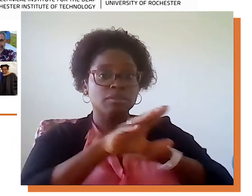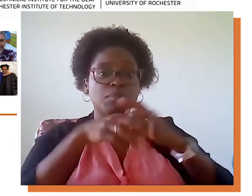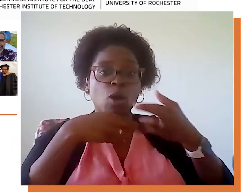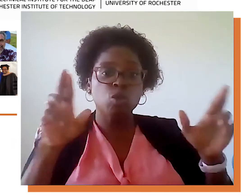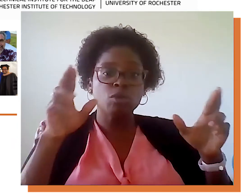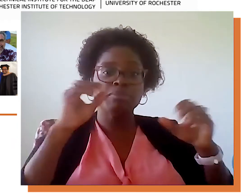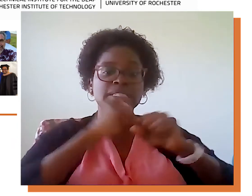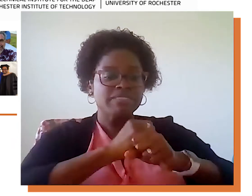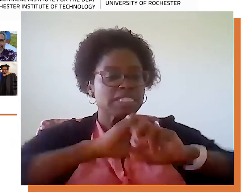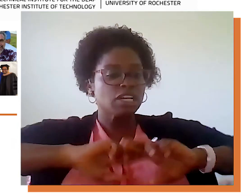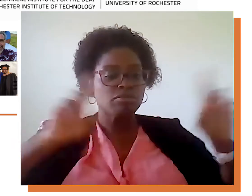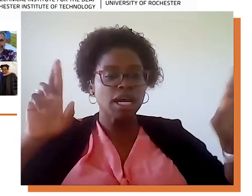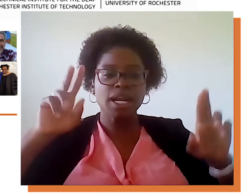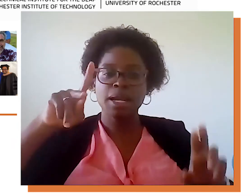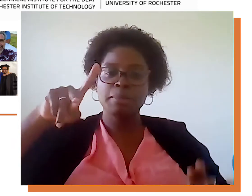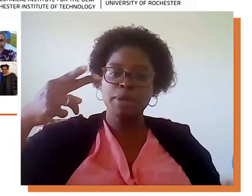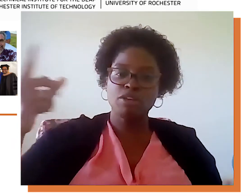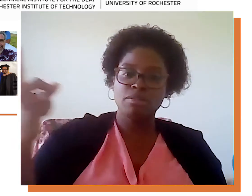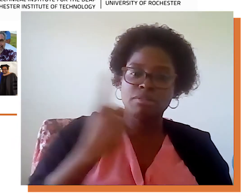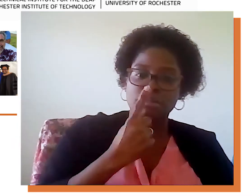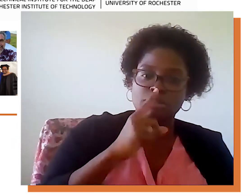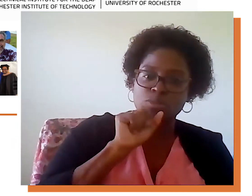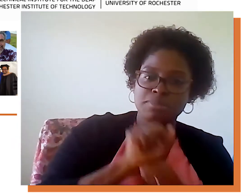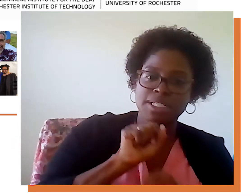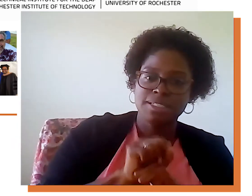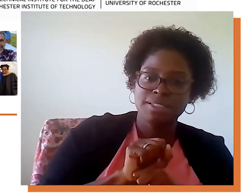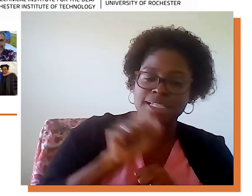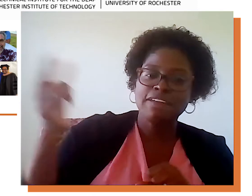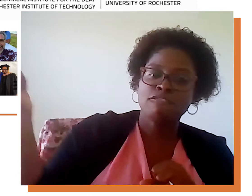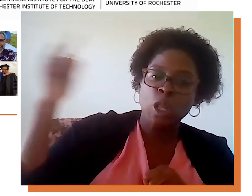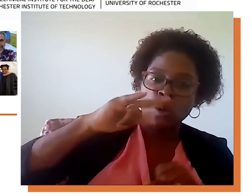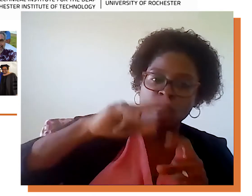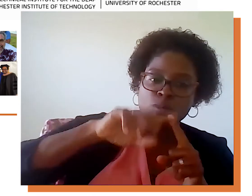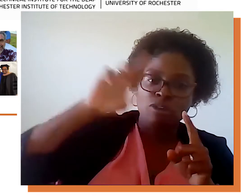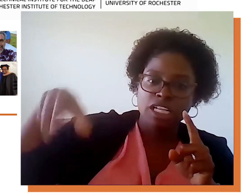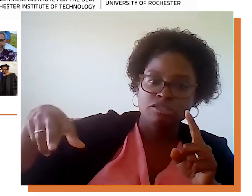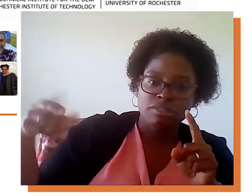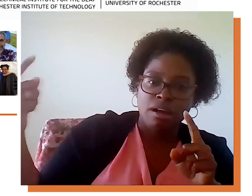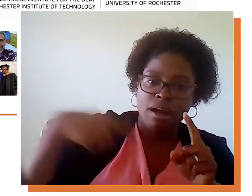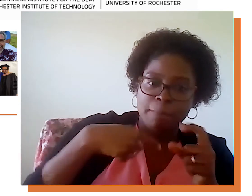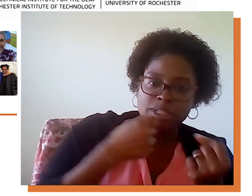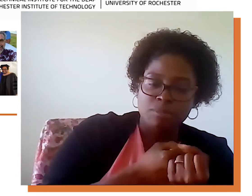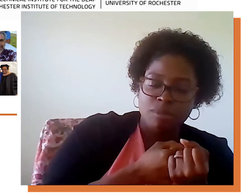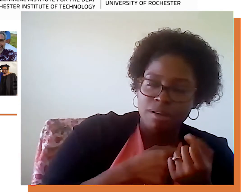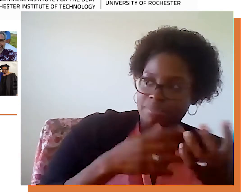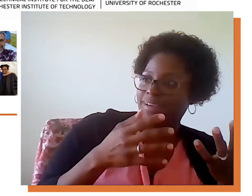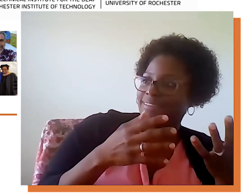and I went in, and I defended my dissertation, and Peter is like, "Ok, that's it. You're done.